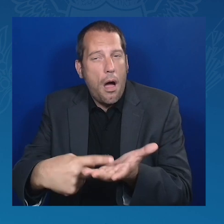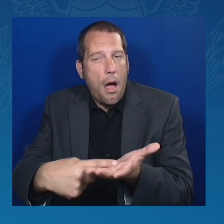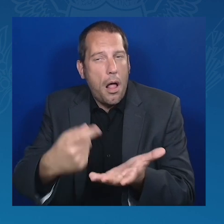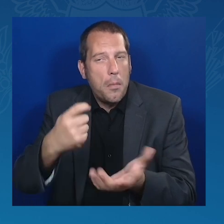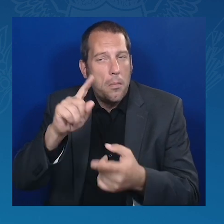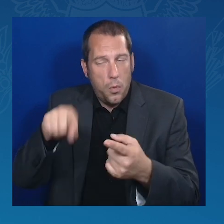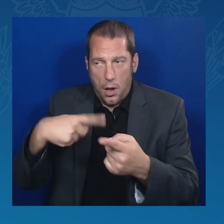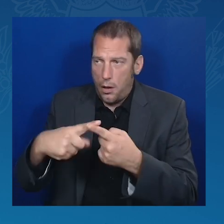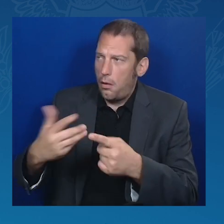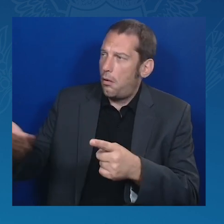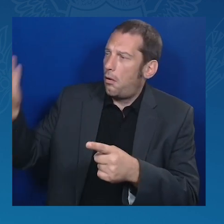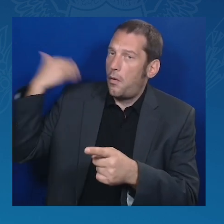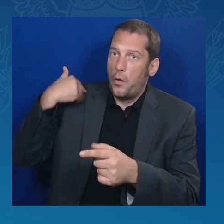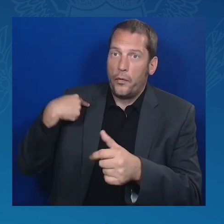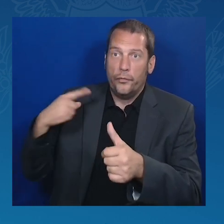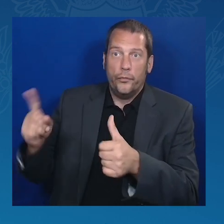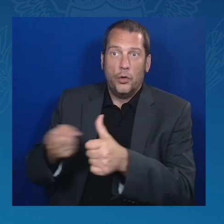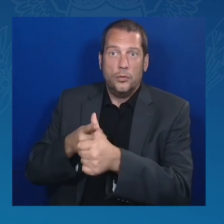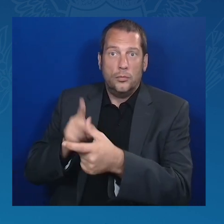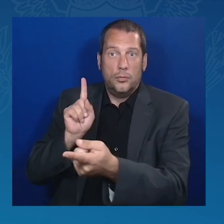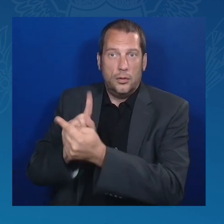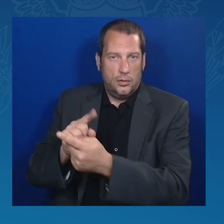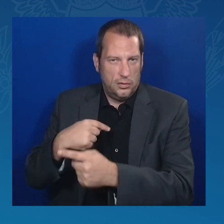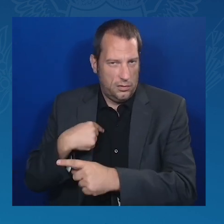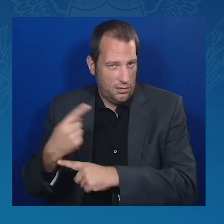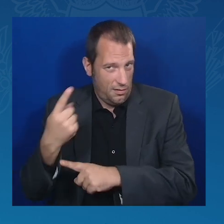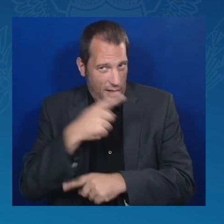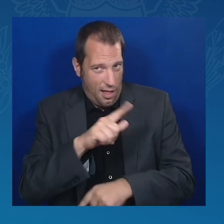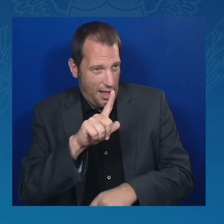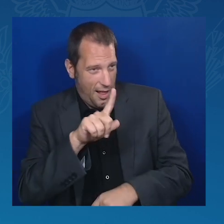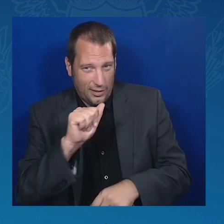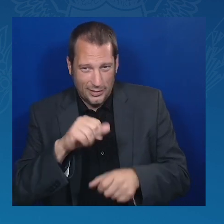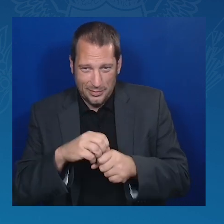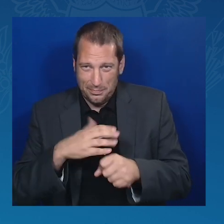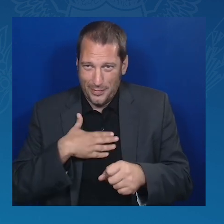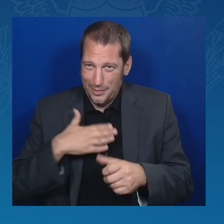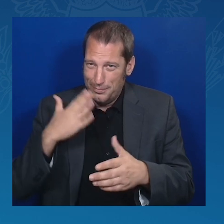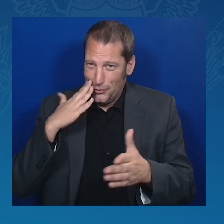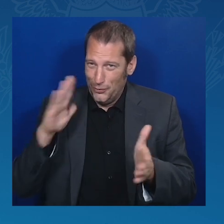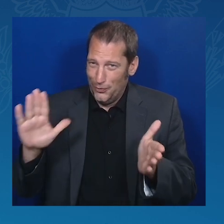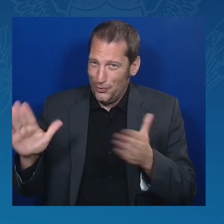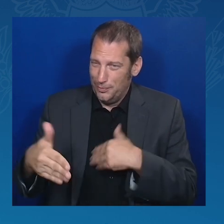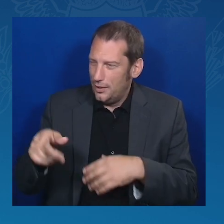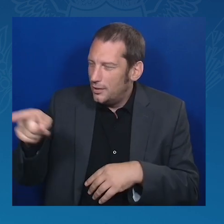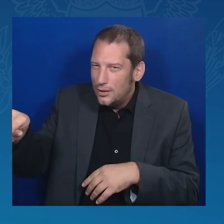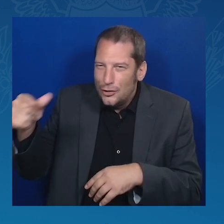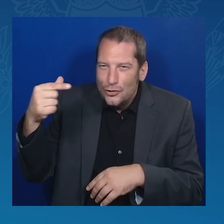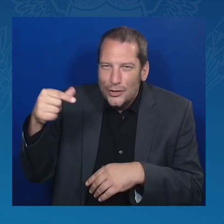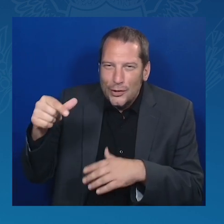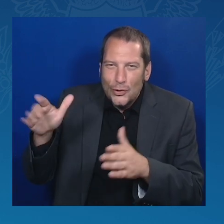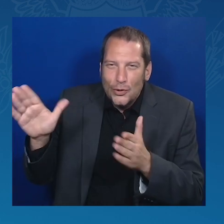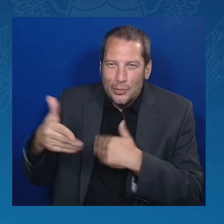in my bedroom, I think it was your green room, when you were a senator, Kamala Harris. And, it was the days that John and I